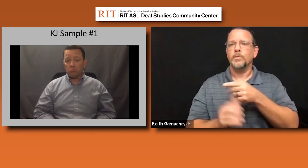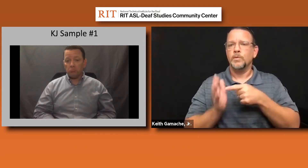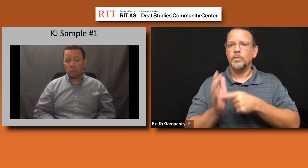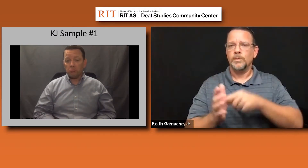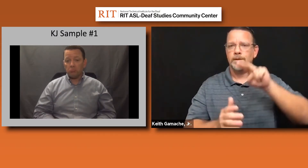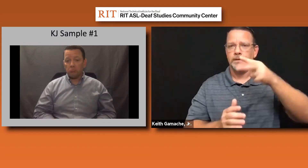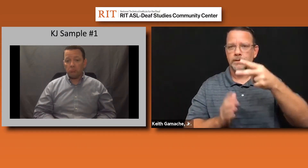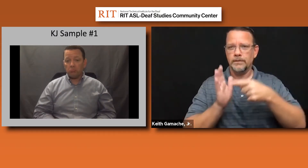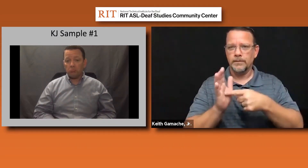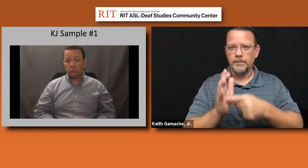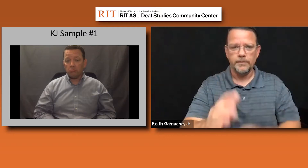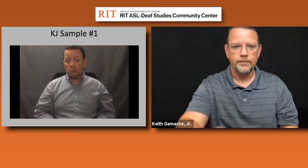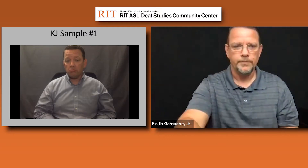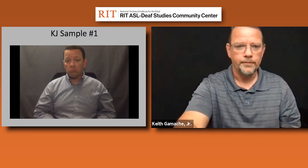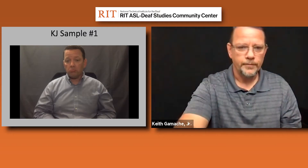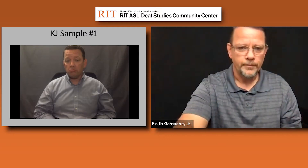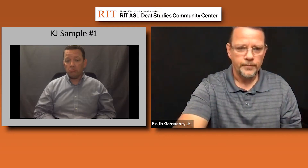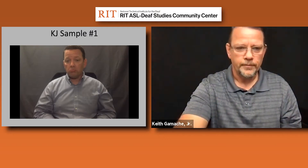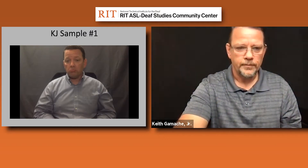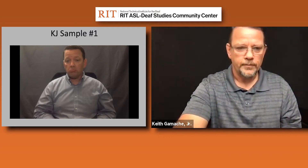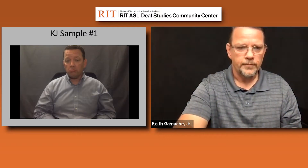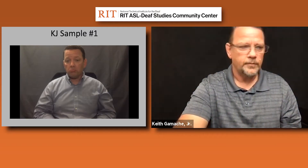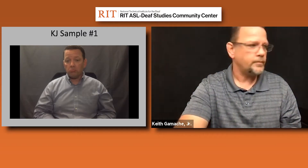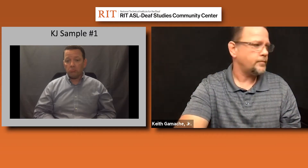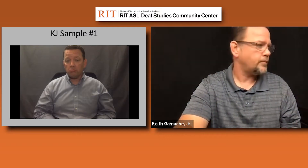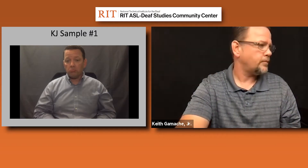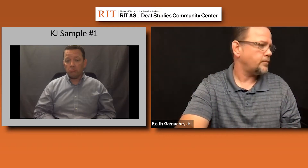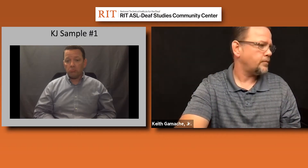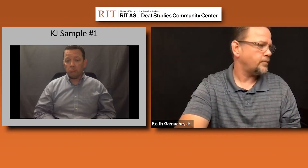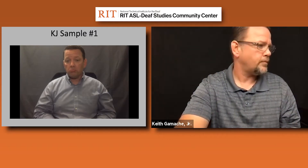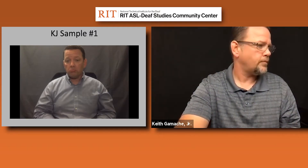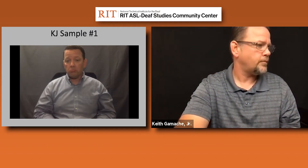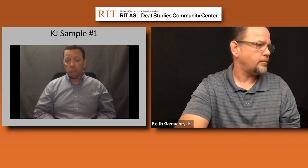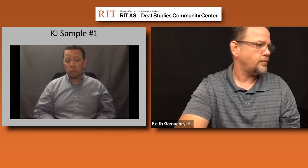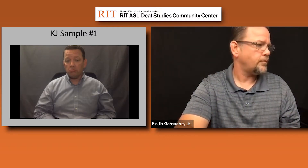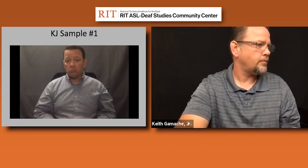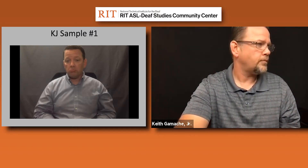So now that we've looked at that example, let's take a look at our second example.